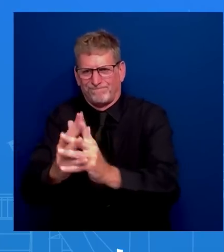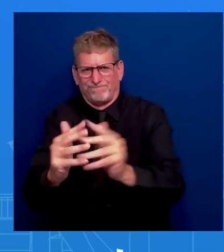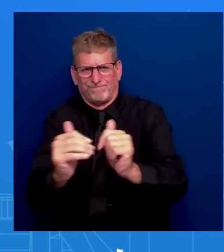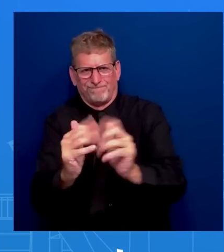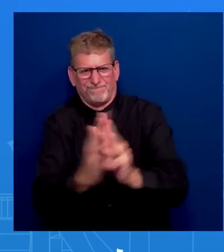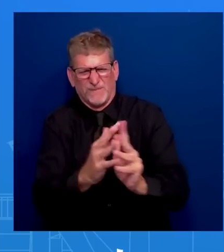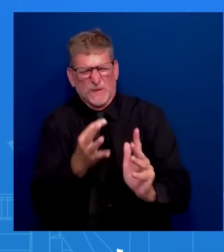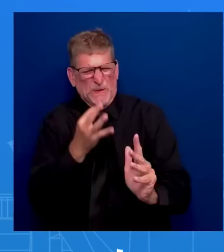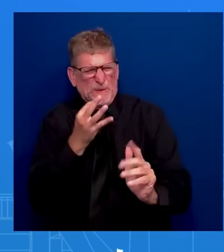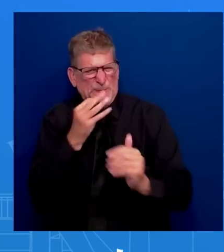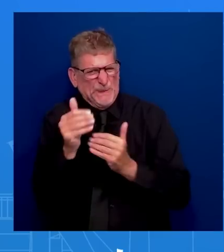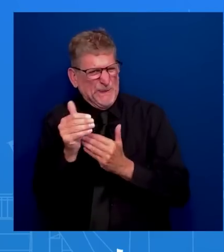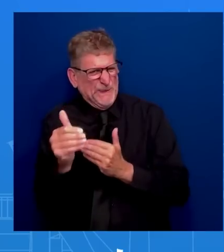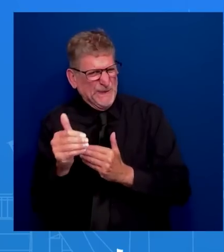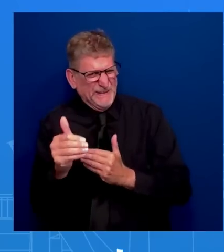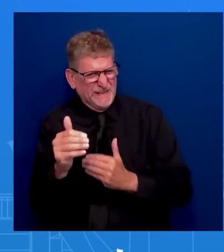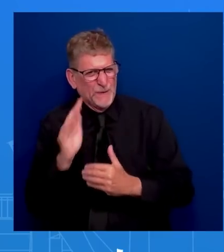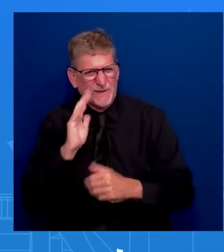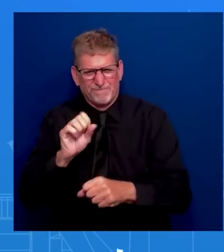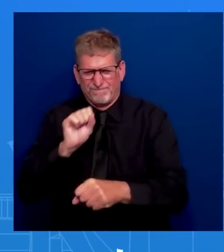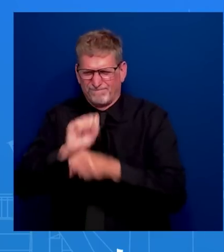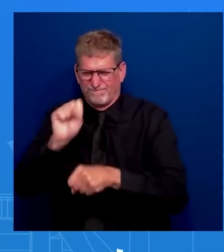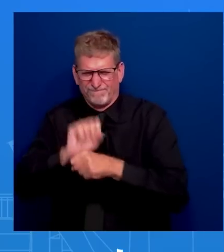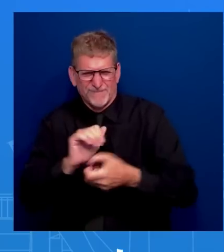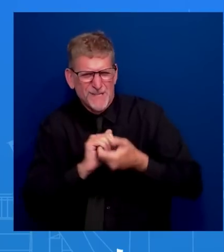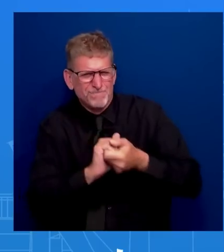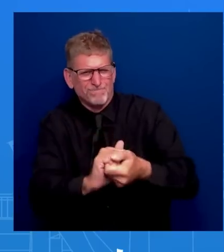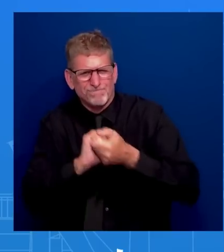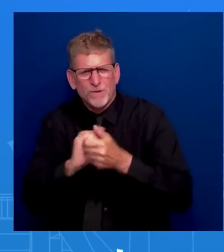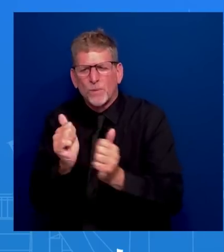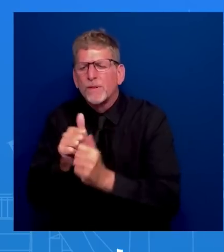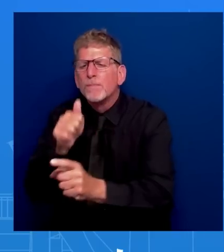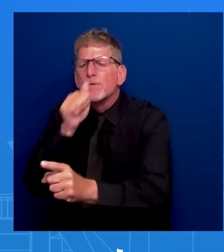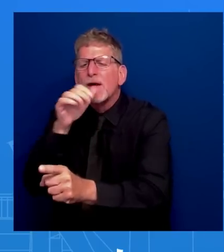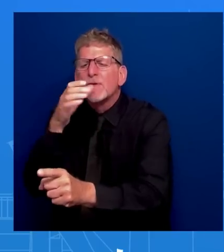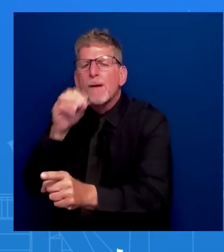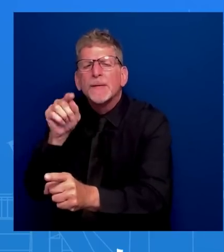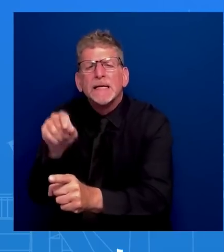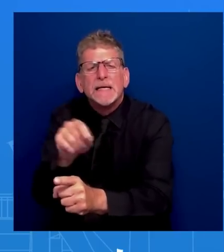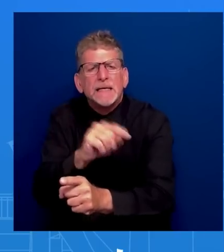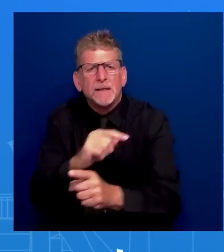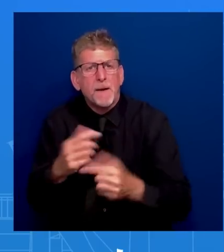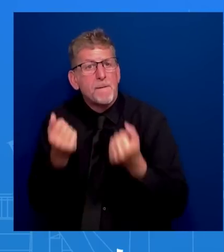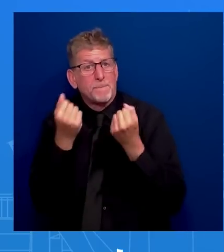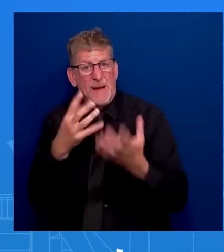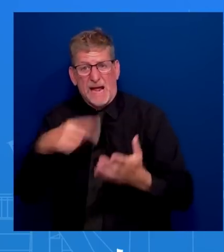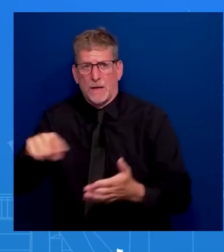who are already announcing new investments here at home because we passed this bill. We had said for many months